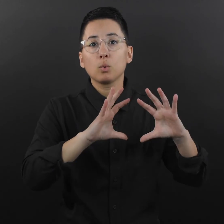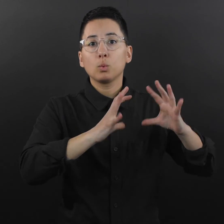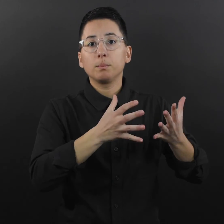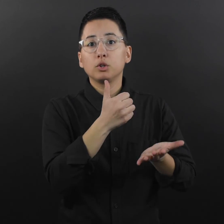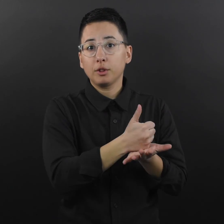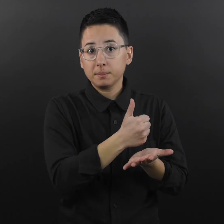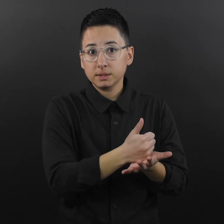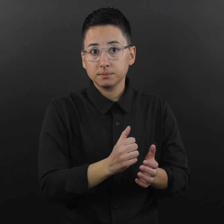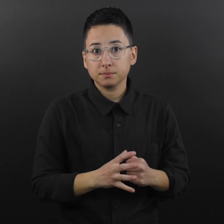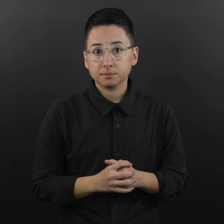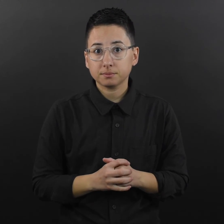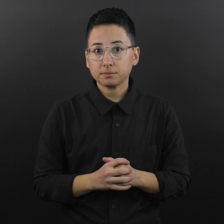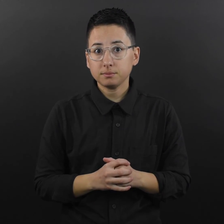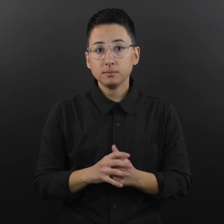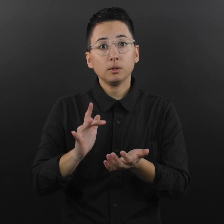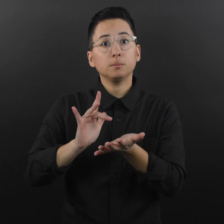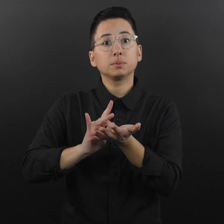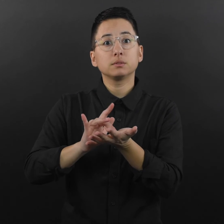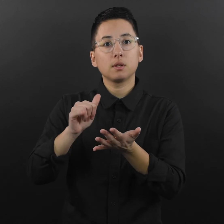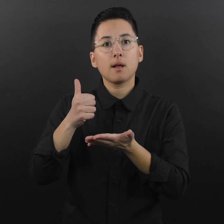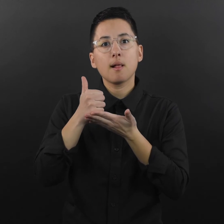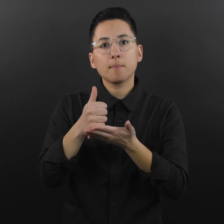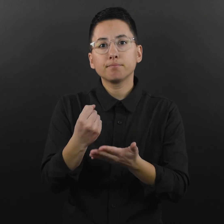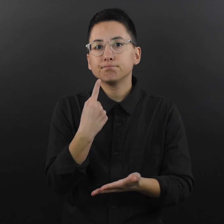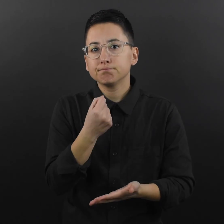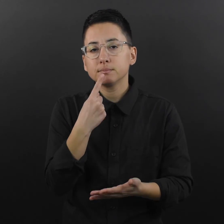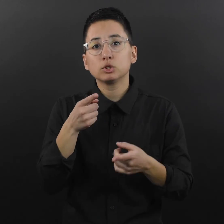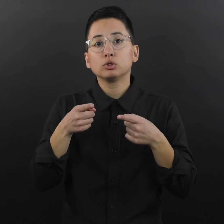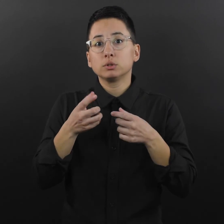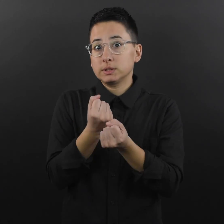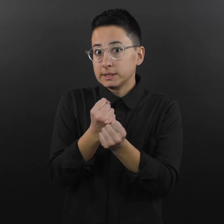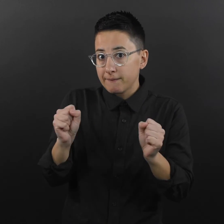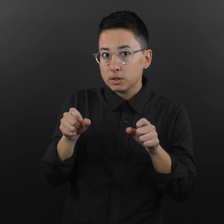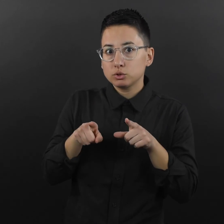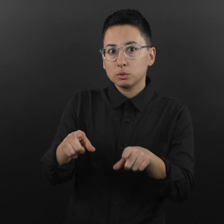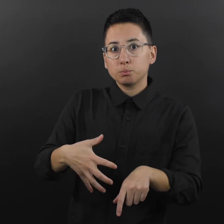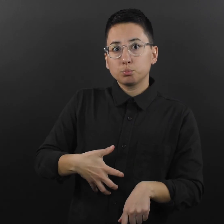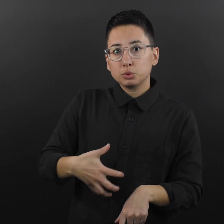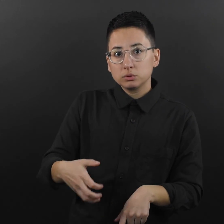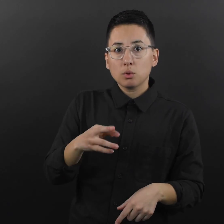• Medicine that can be safely used during pregnancy or while breastfeeding